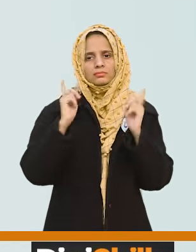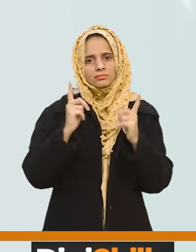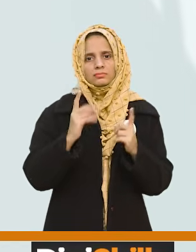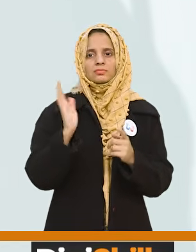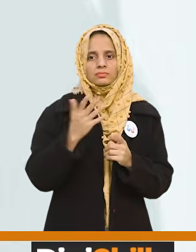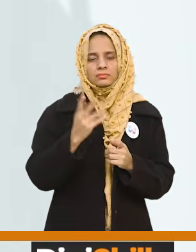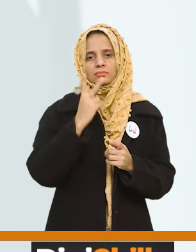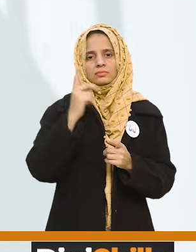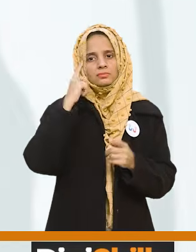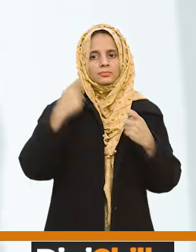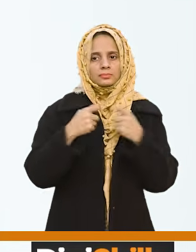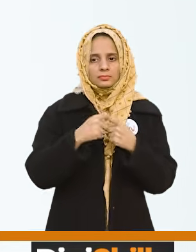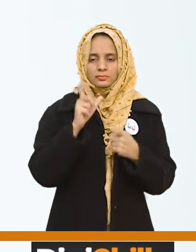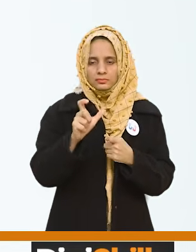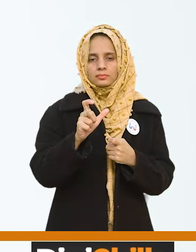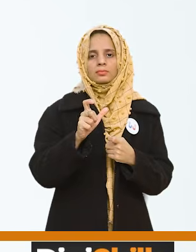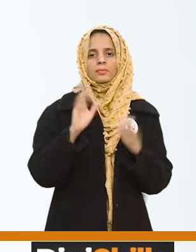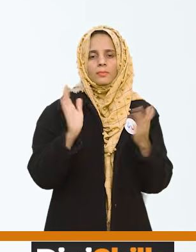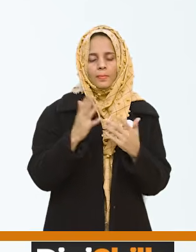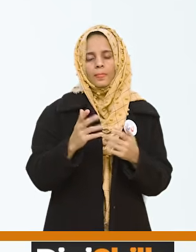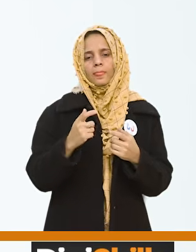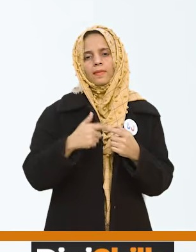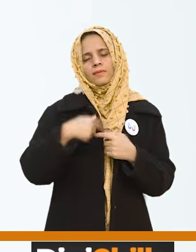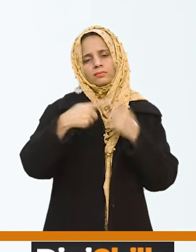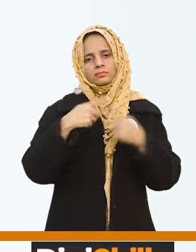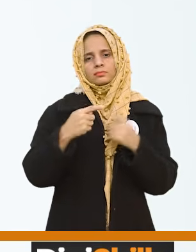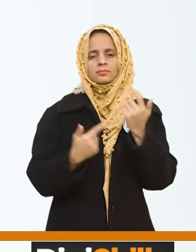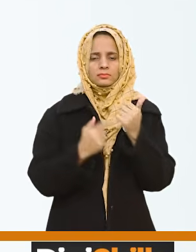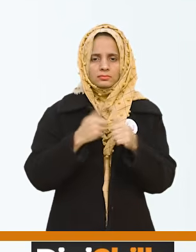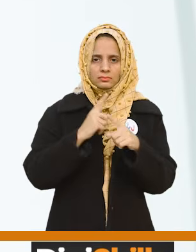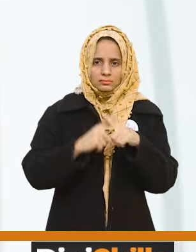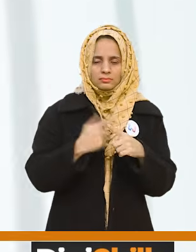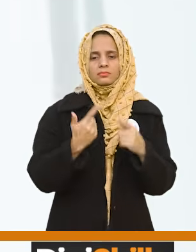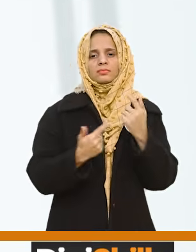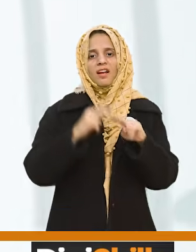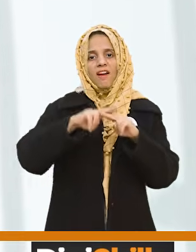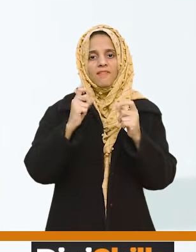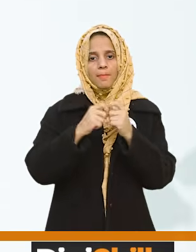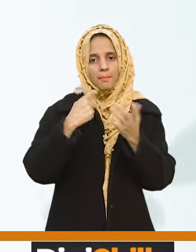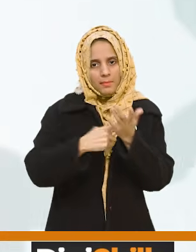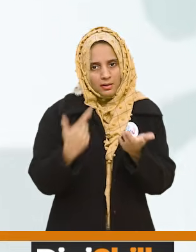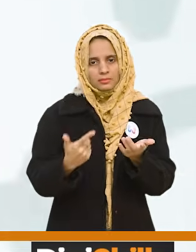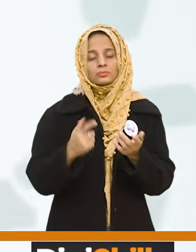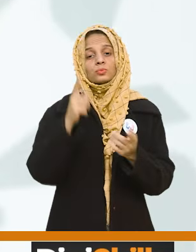In fact, you can also do it yourself as all the work related to NTN and tax returns for FBR can be done with an ID card now.